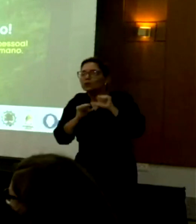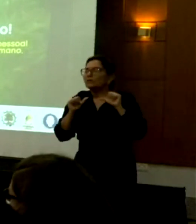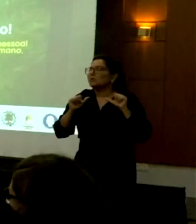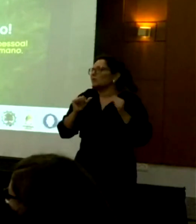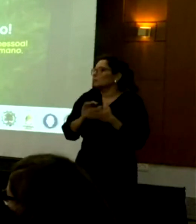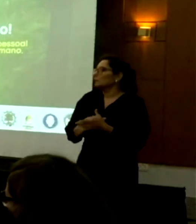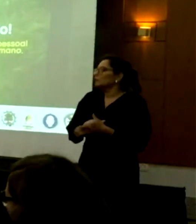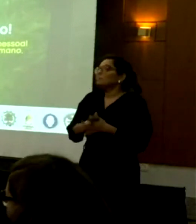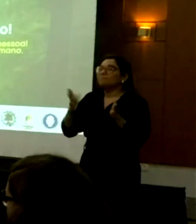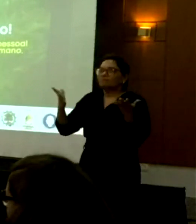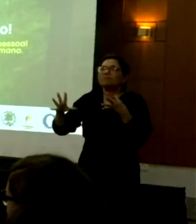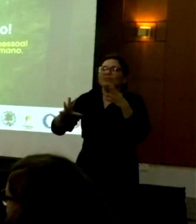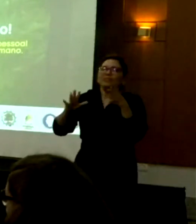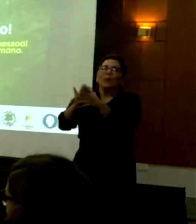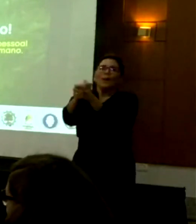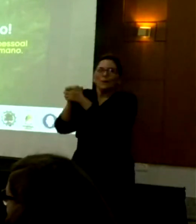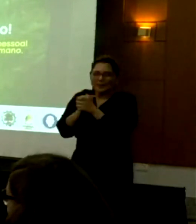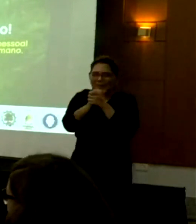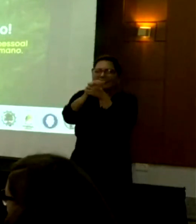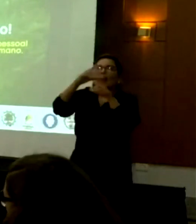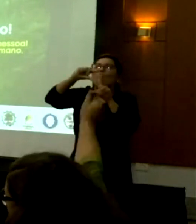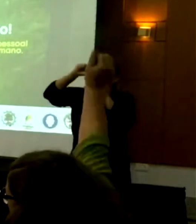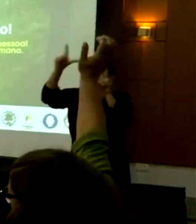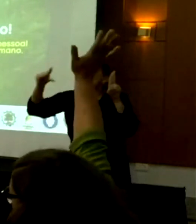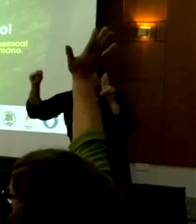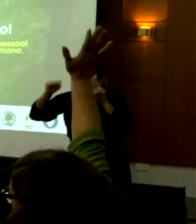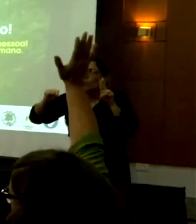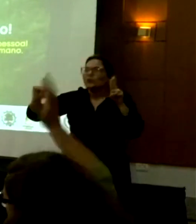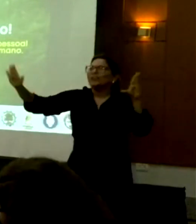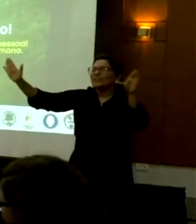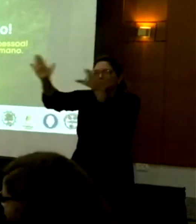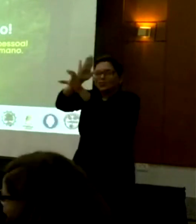from ufra, which is in force , ufra has also played a very important role,